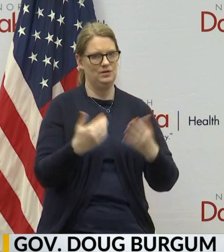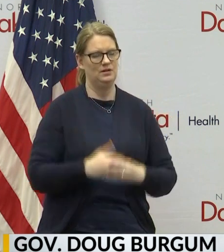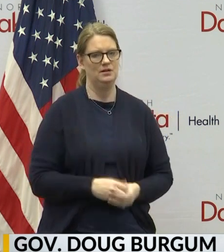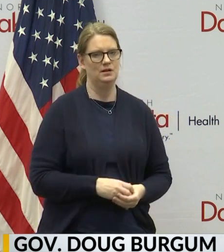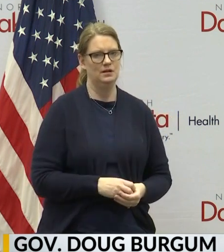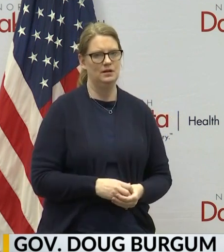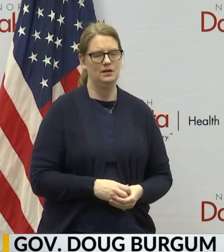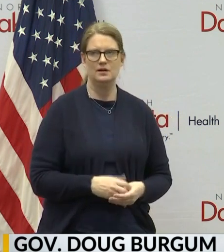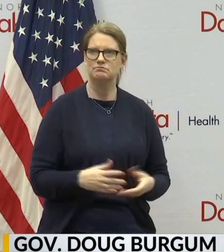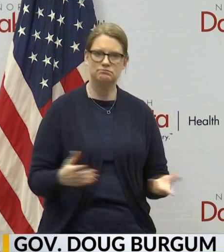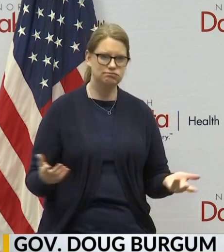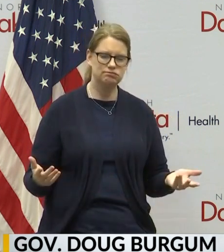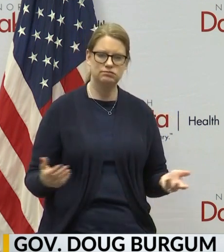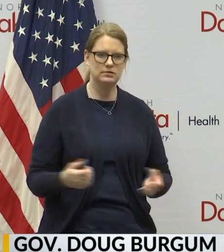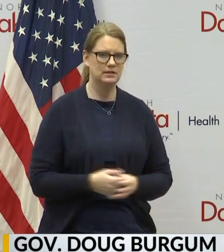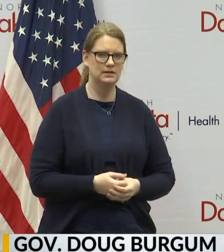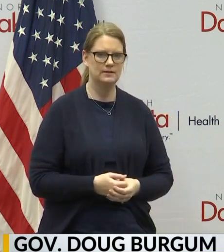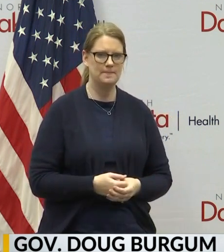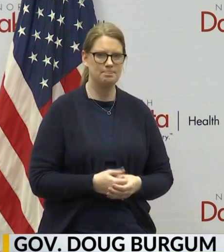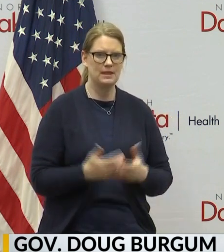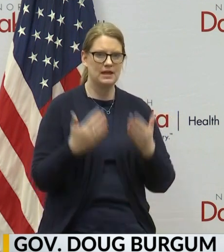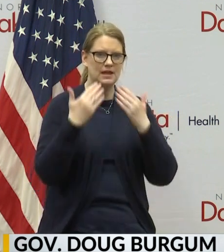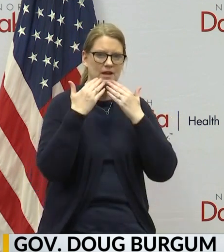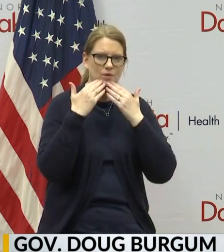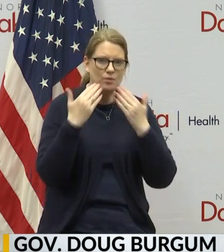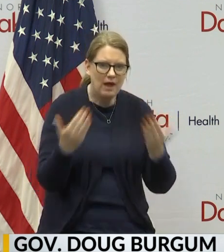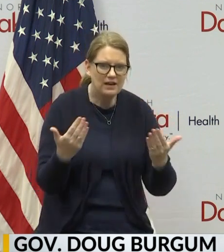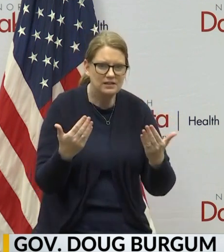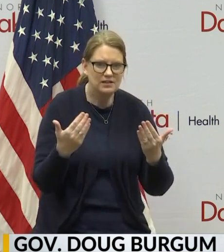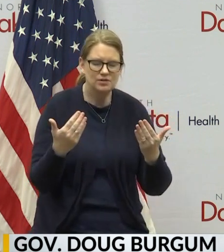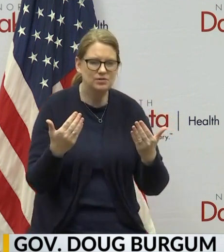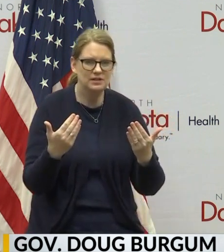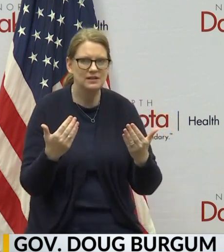IN CLOSING BEFORE QUESTIONS, I WANTED TO, WE TALKED ABOUT